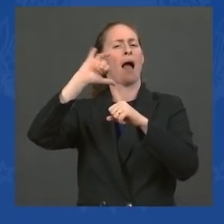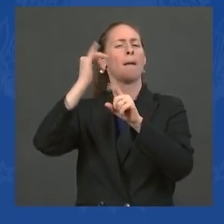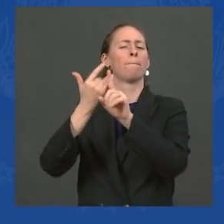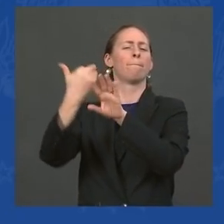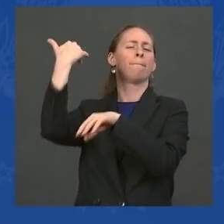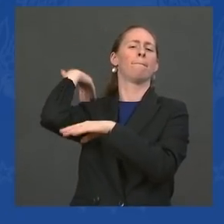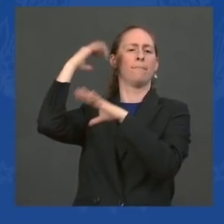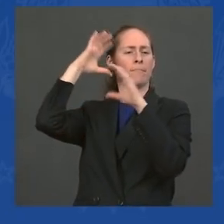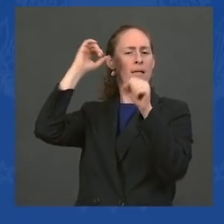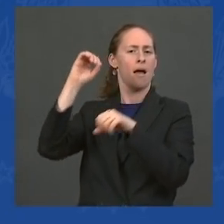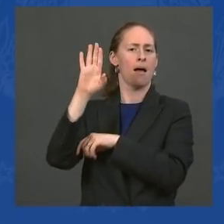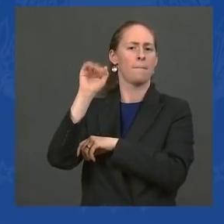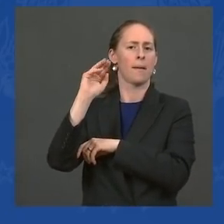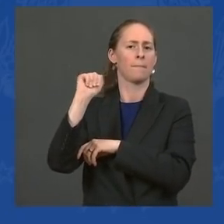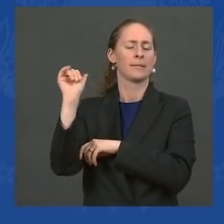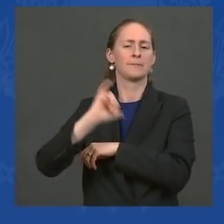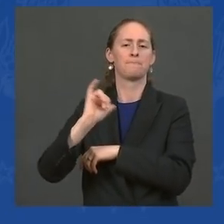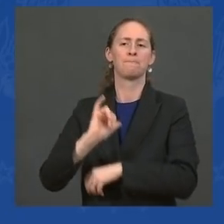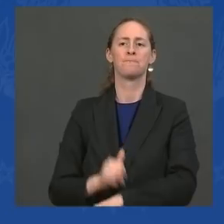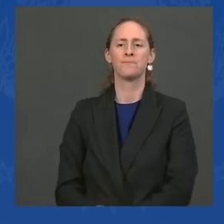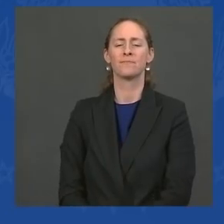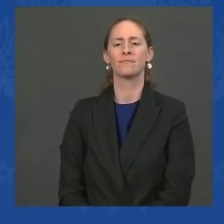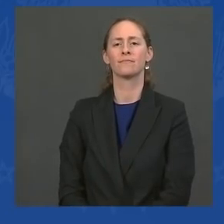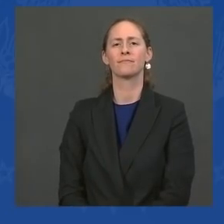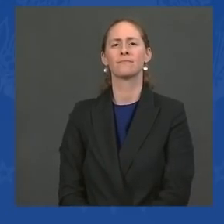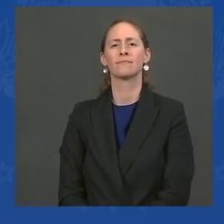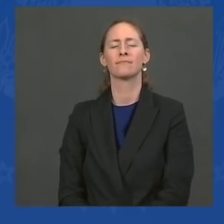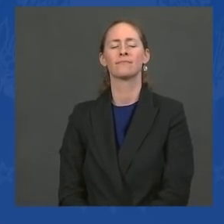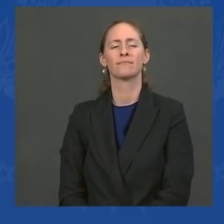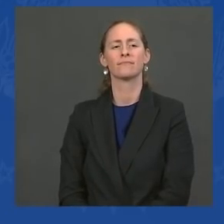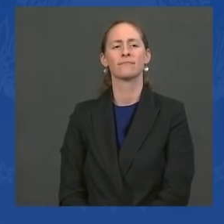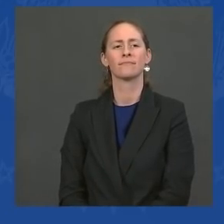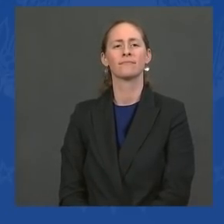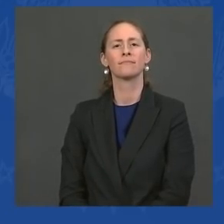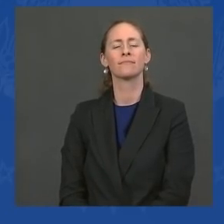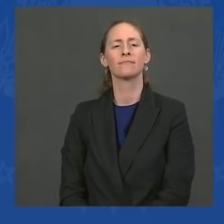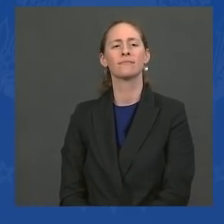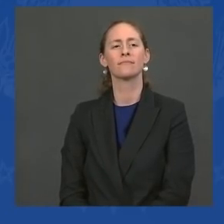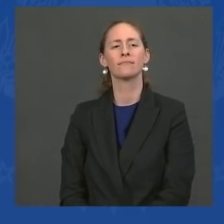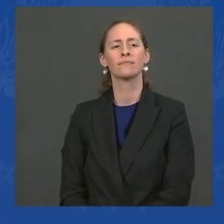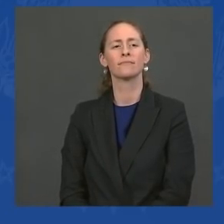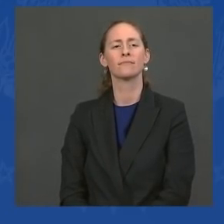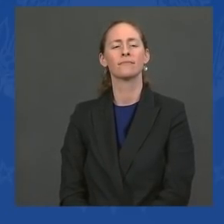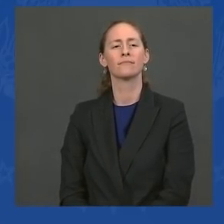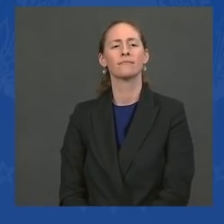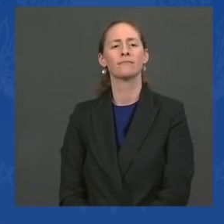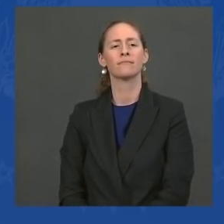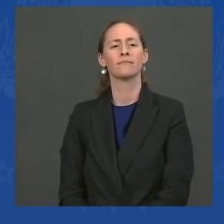(Clears throat.) Excuse me. The protection of public lands must become -- must not become, I should say,